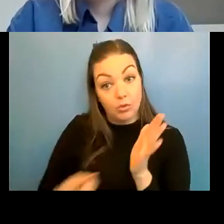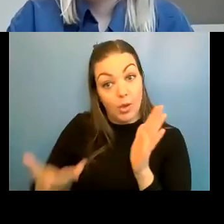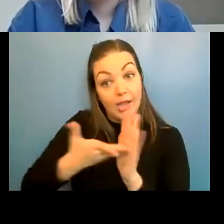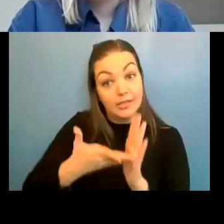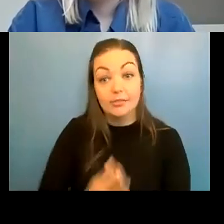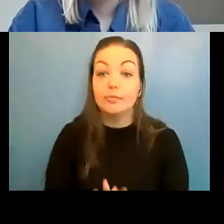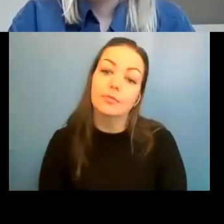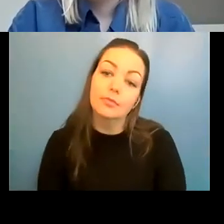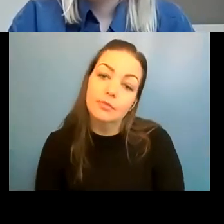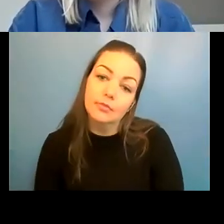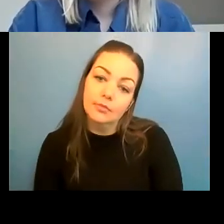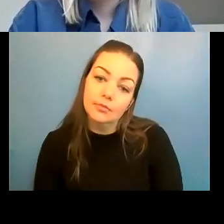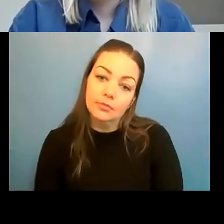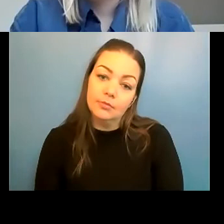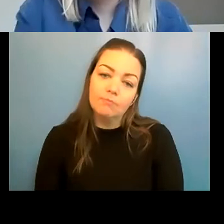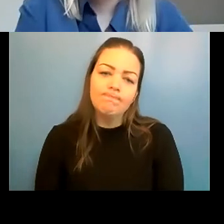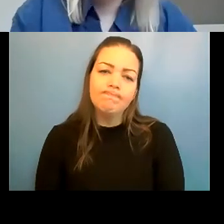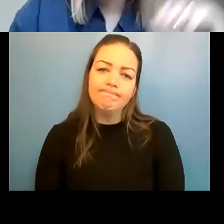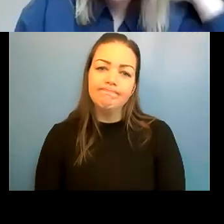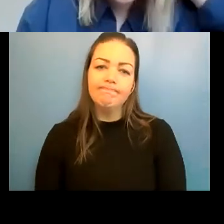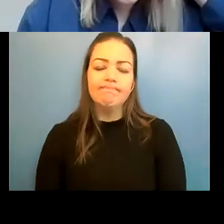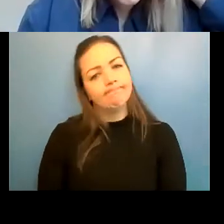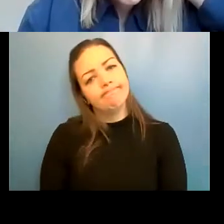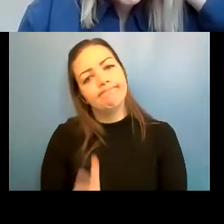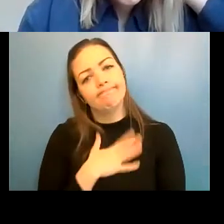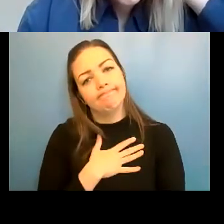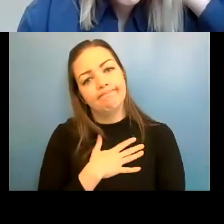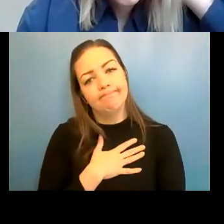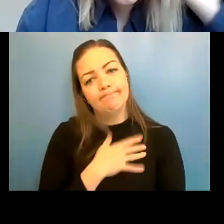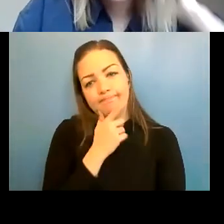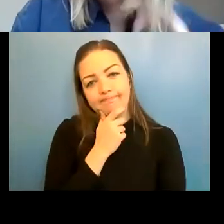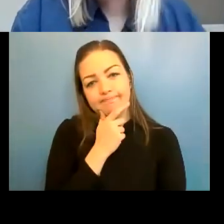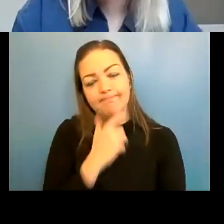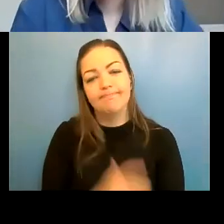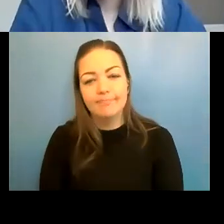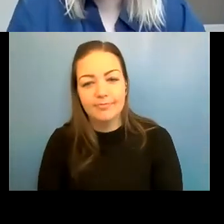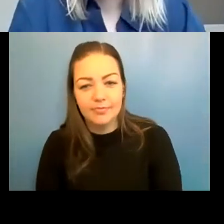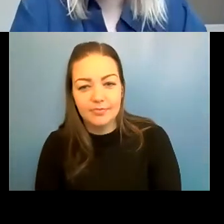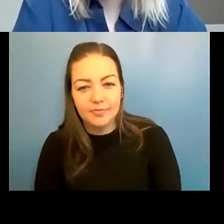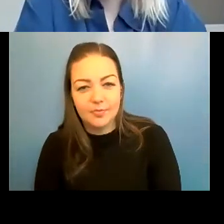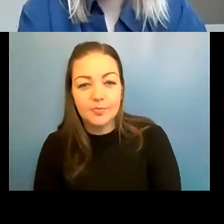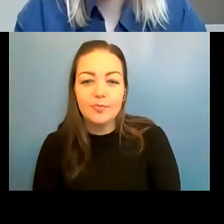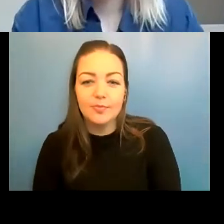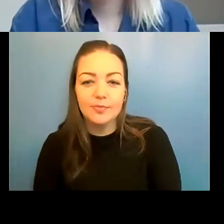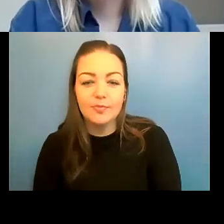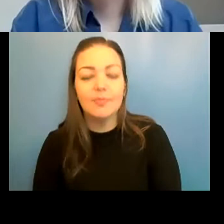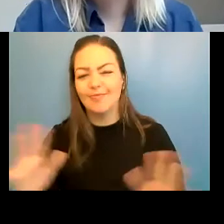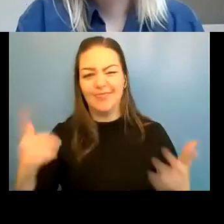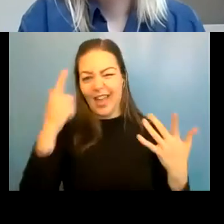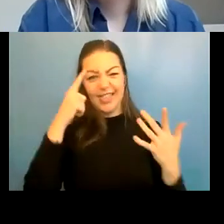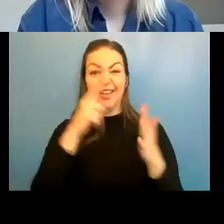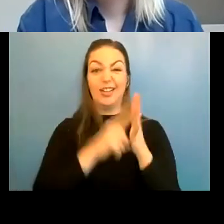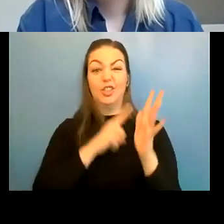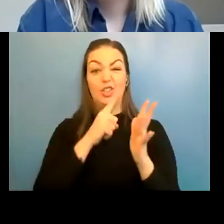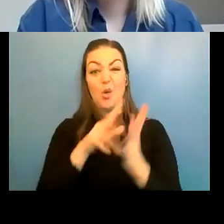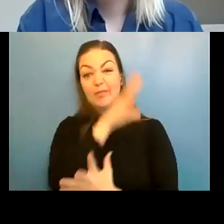Neil I wondered if you did have anything you wanted to add to that.